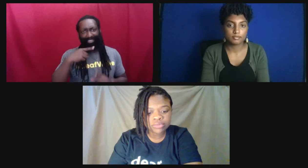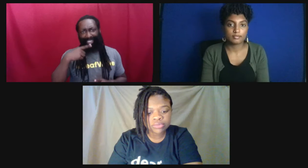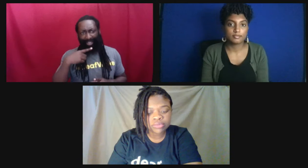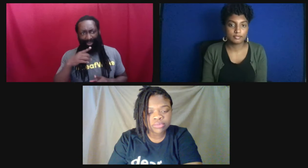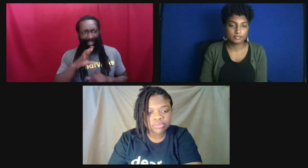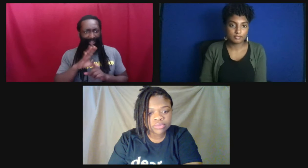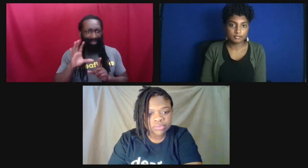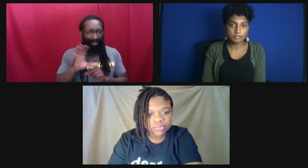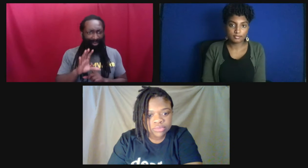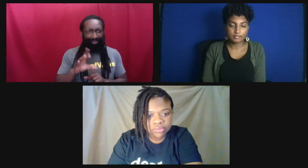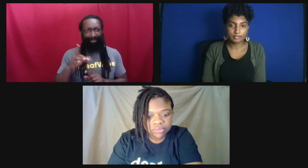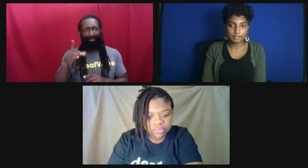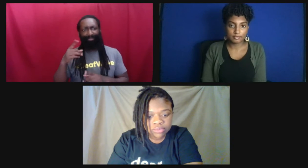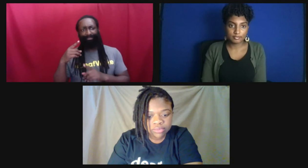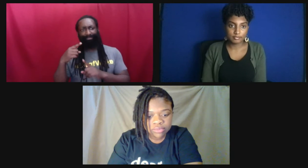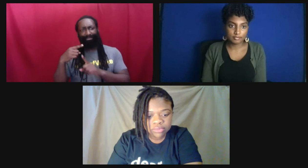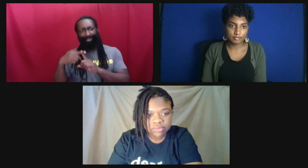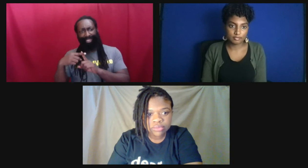with the deaf community, deaf culture?